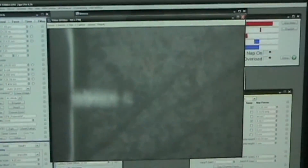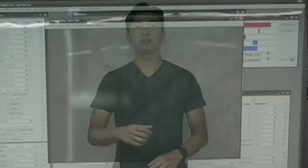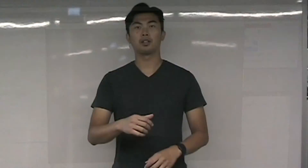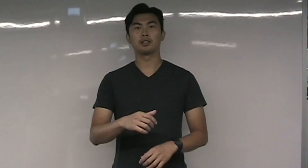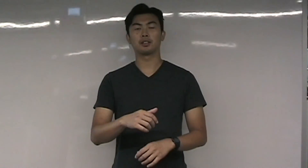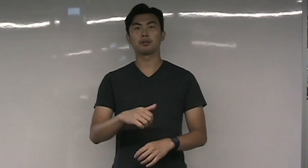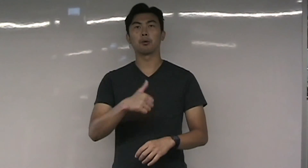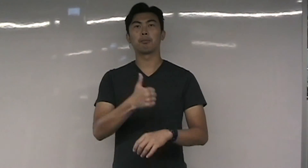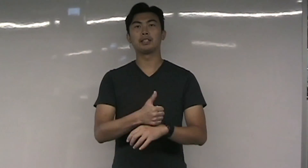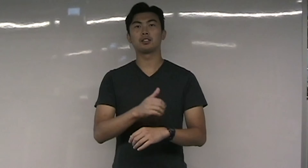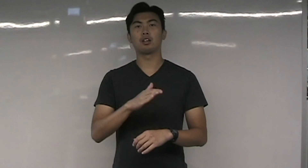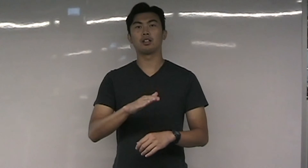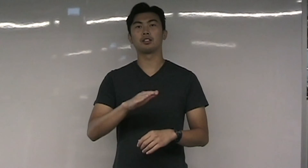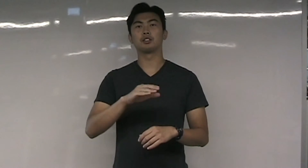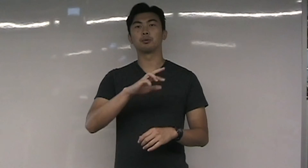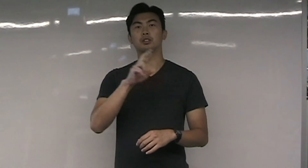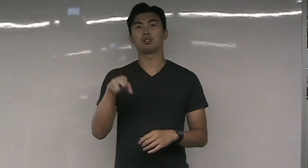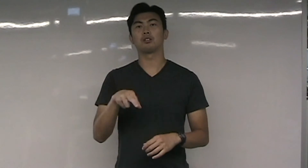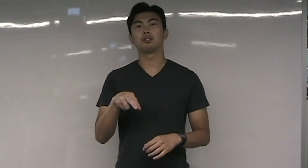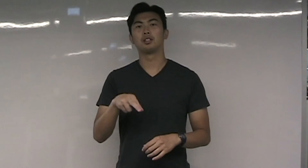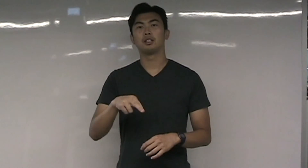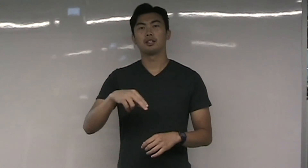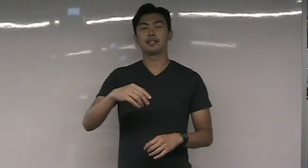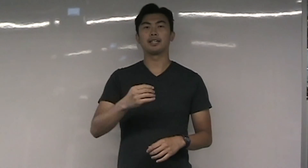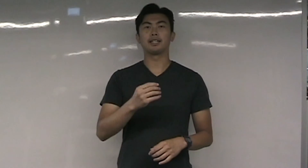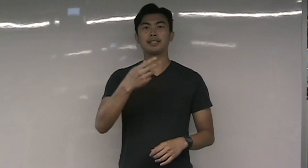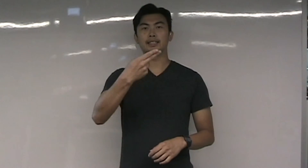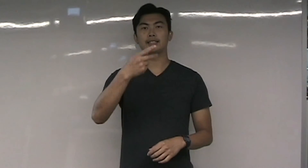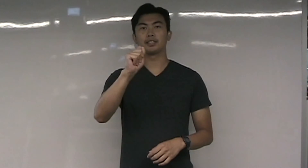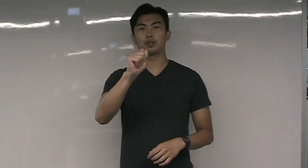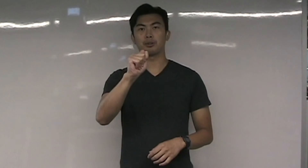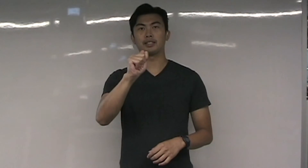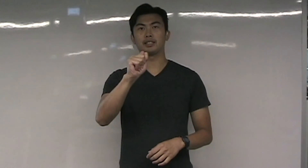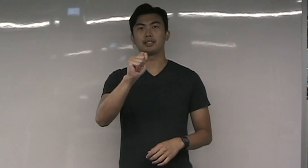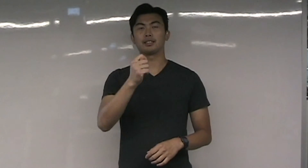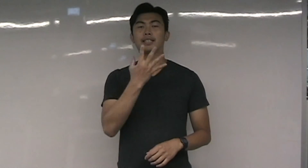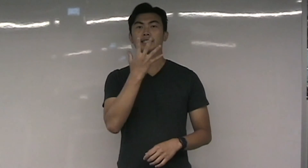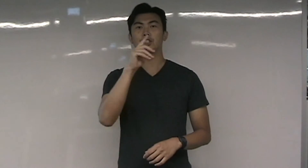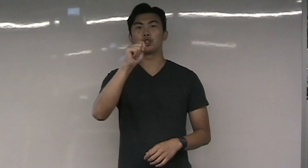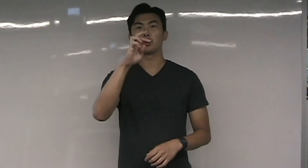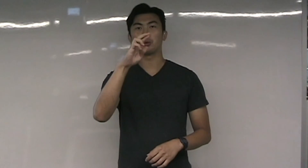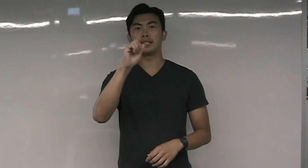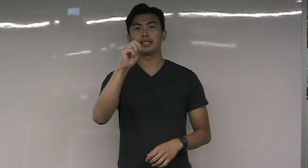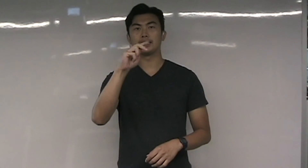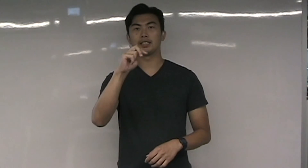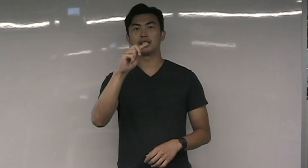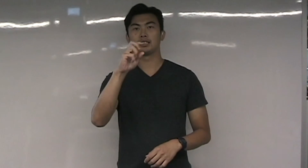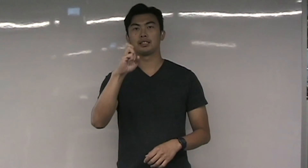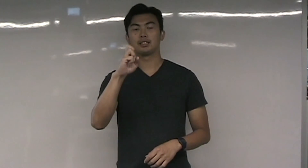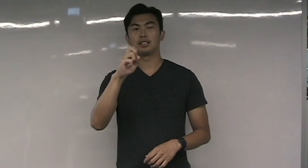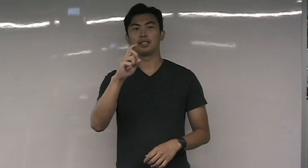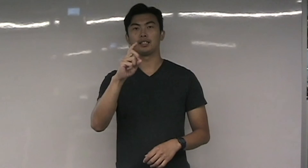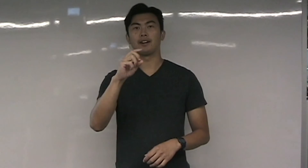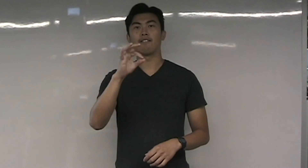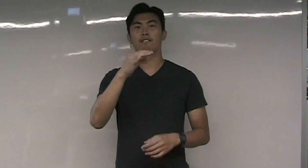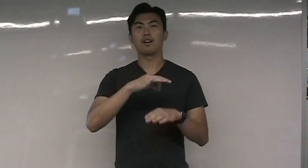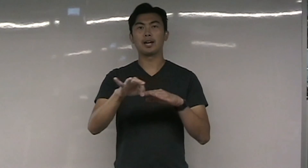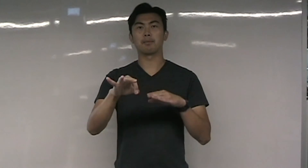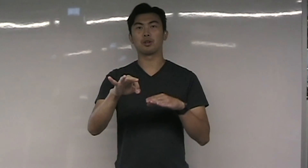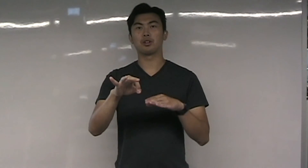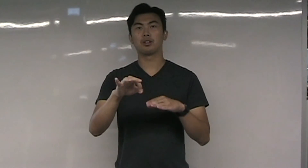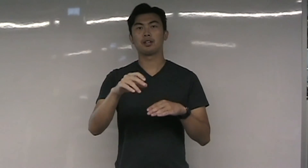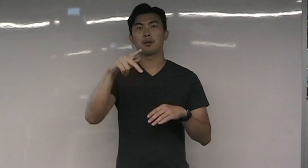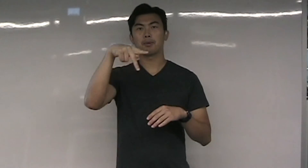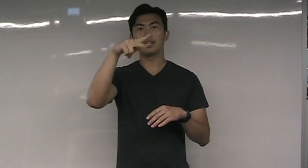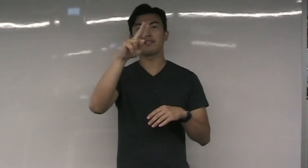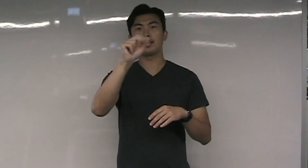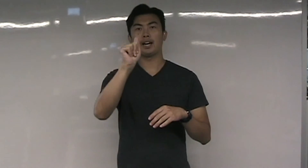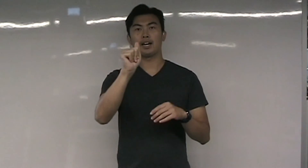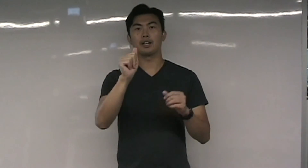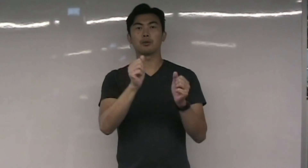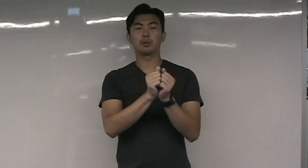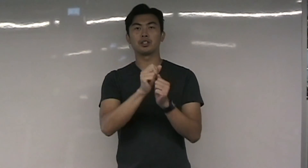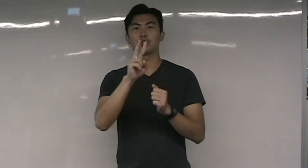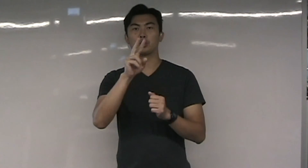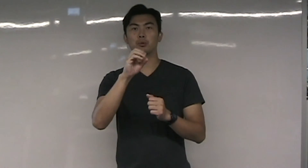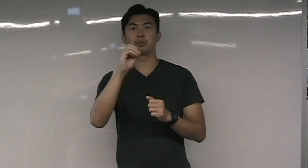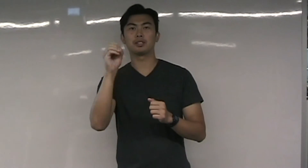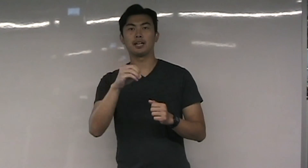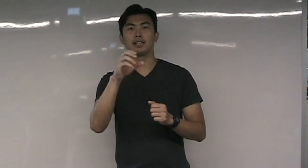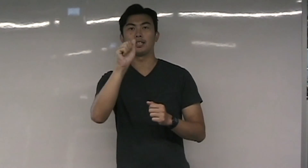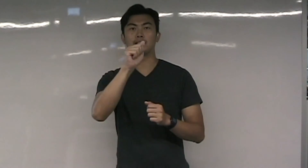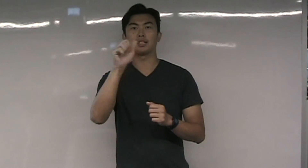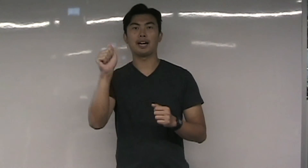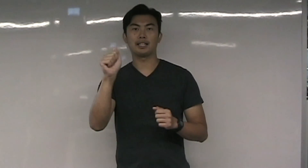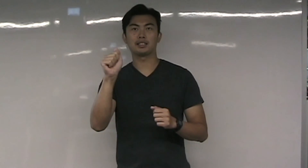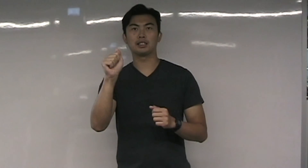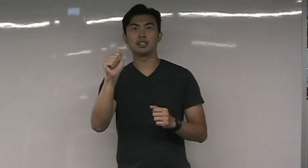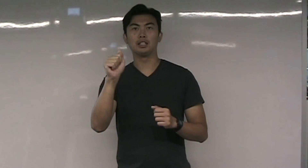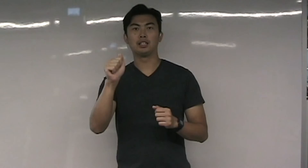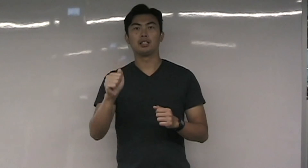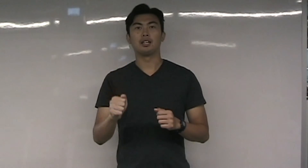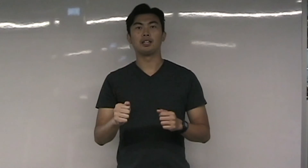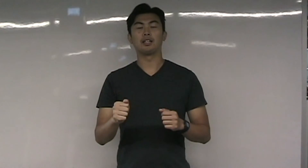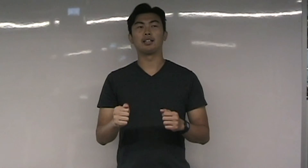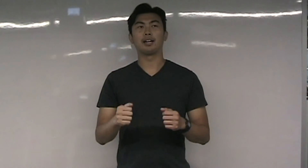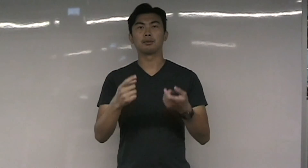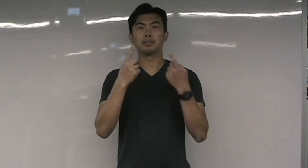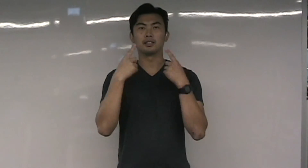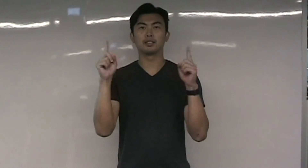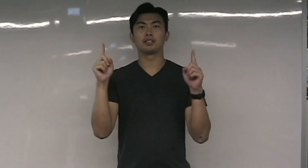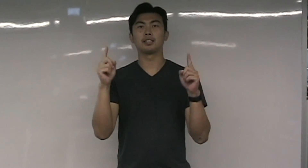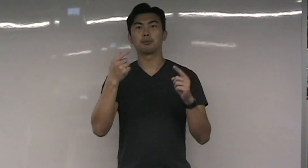Based on our results, we have concluded that the heat treated PVA fibers with 2% Acetic Acid was the optimal fiber.